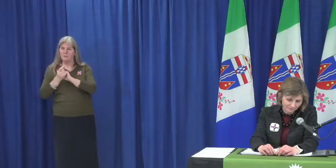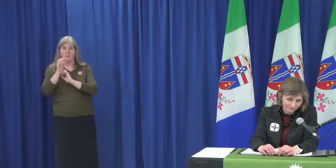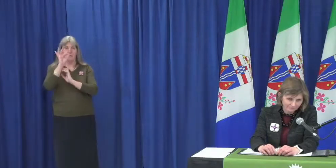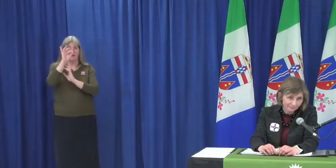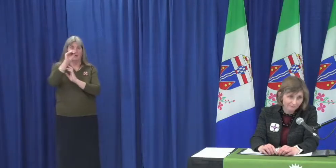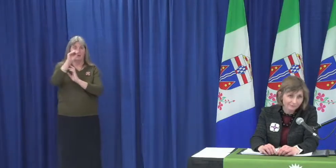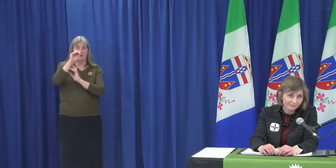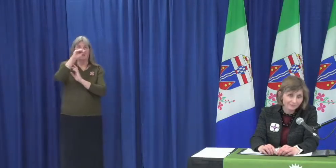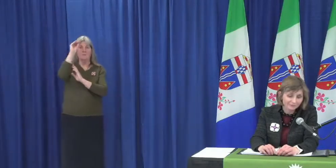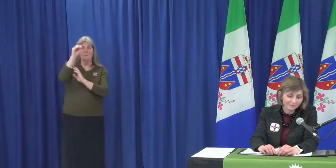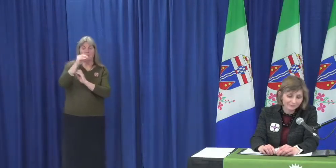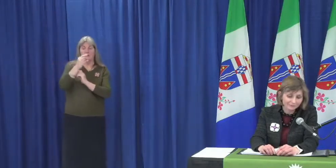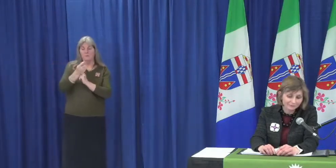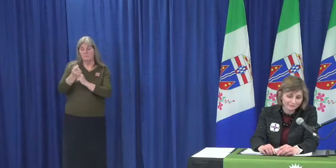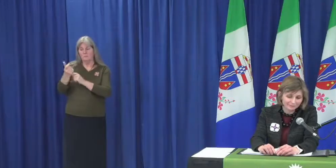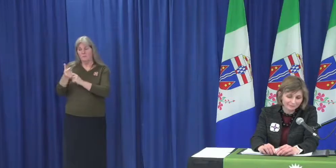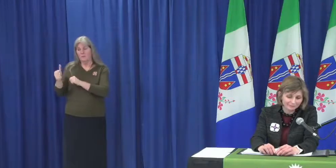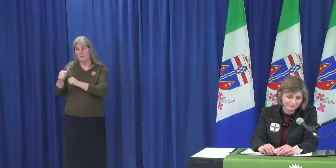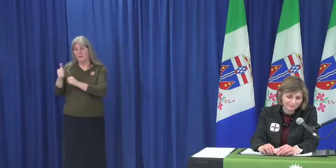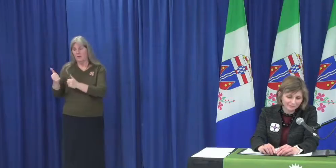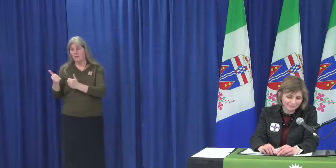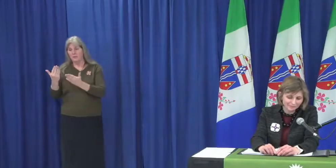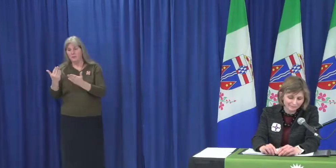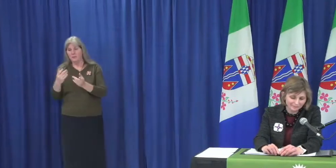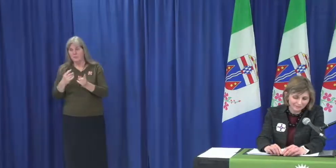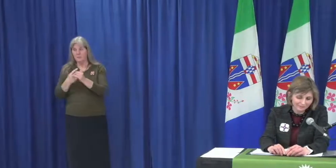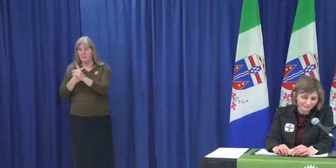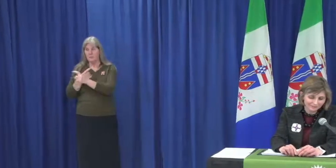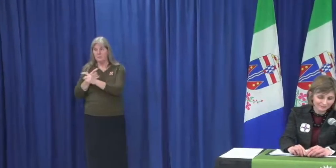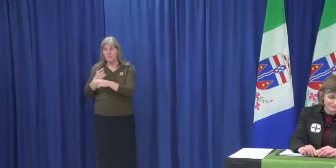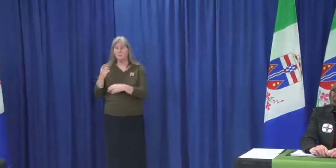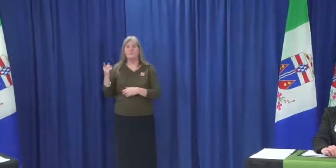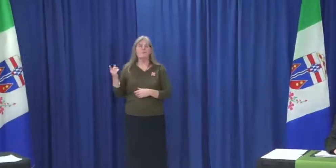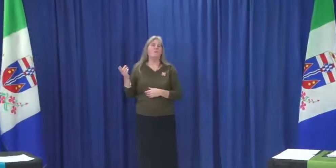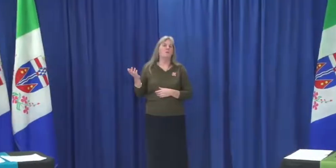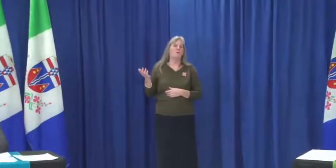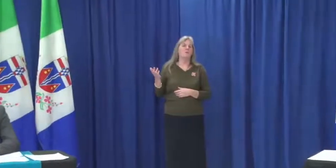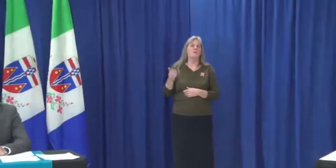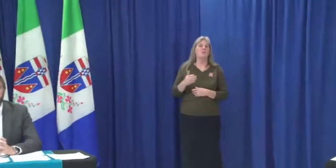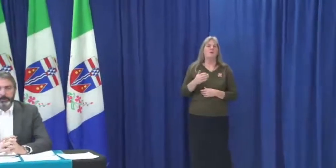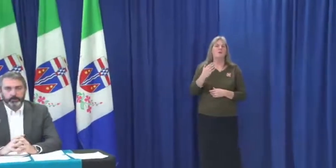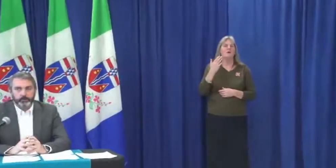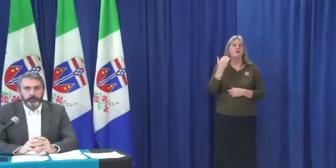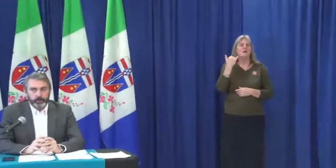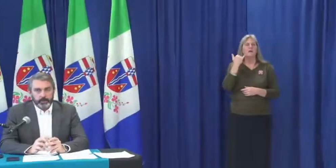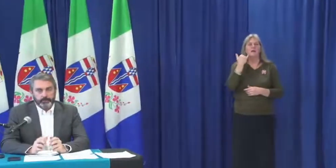90 percent target. If there is been a medical